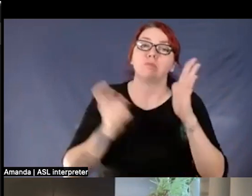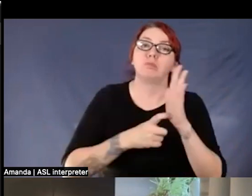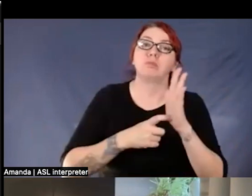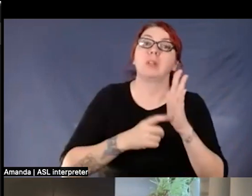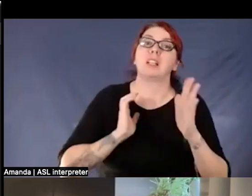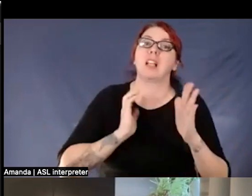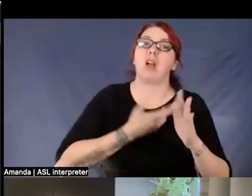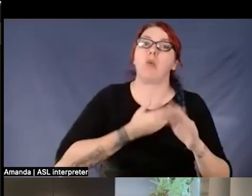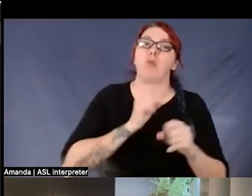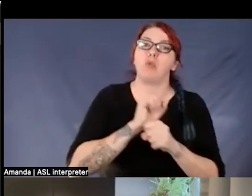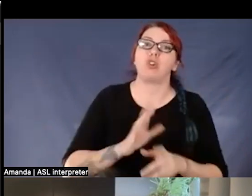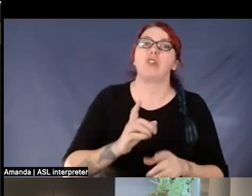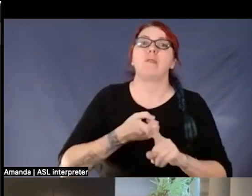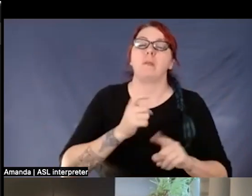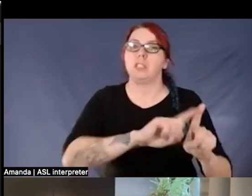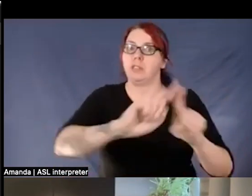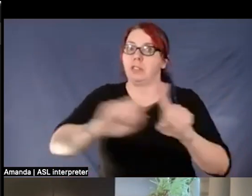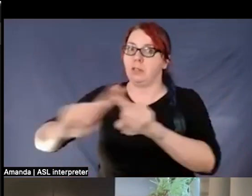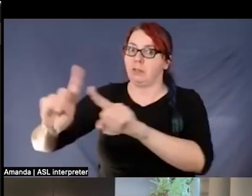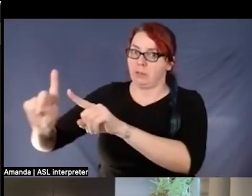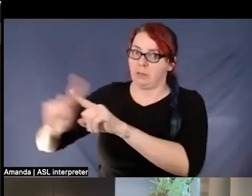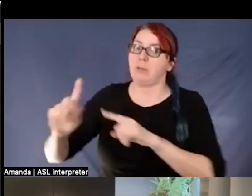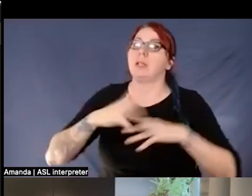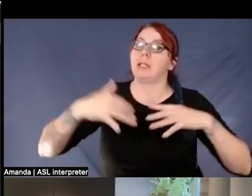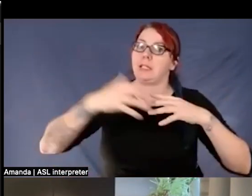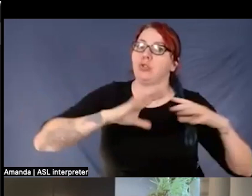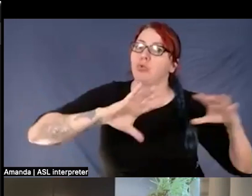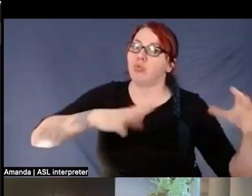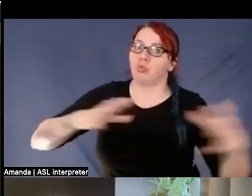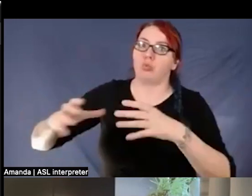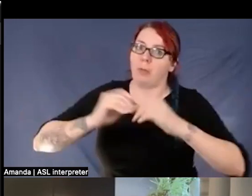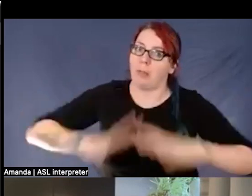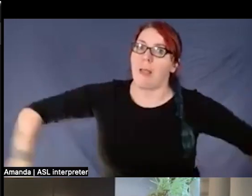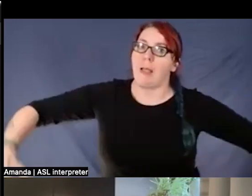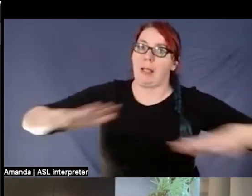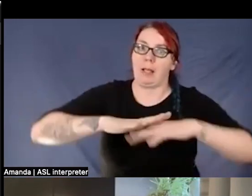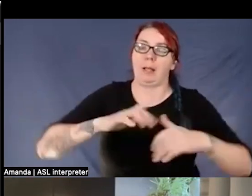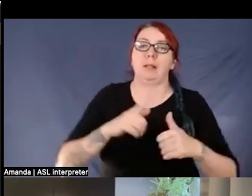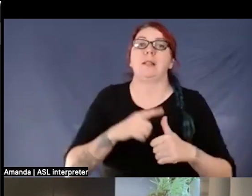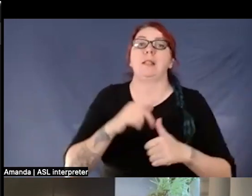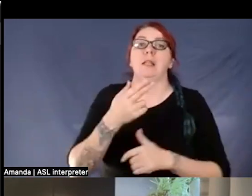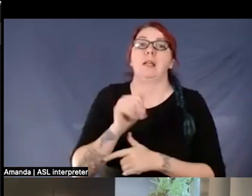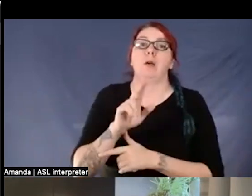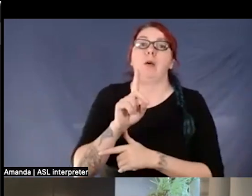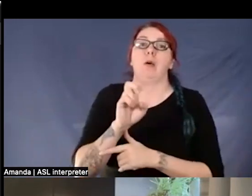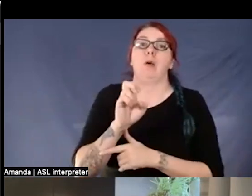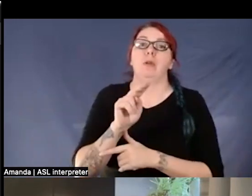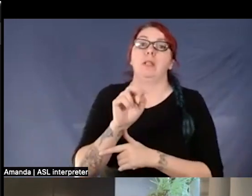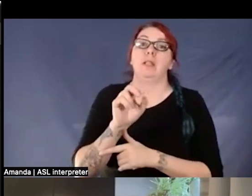territories of the Mississaugas of the Credit, the Anishinaabe, the Haudenosaunee, the Wyandot,